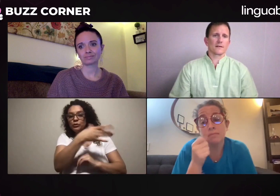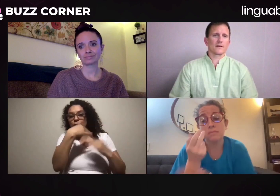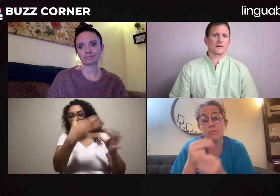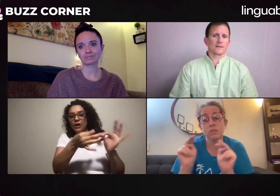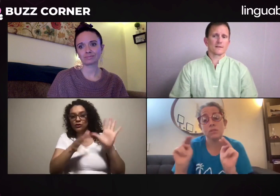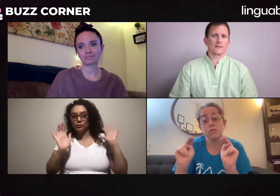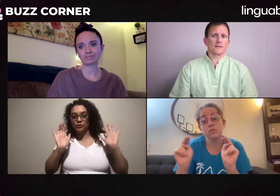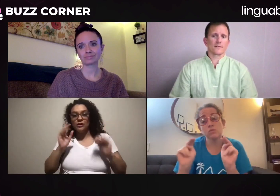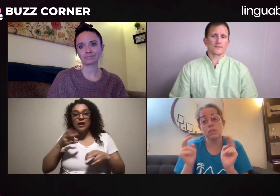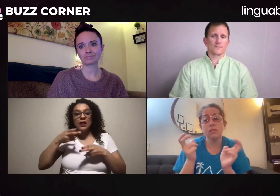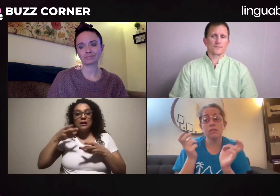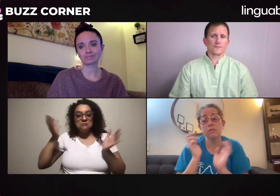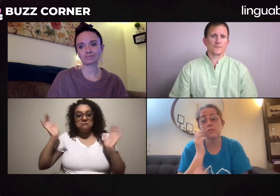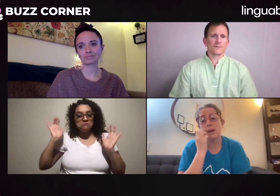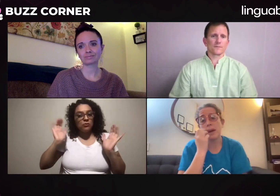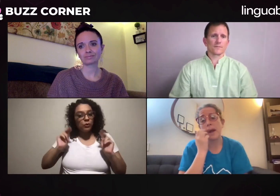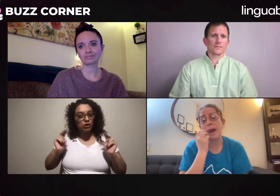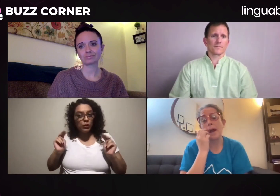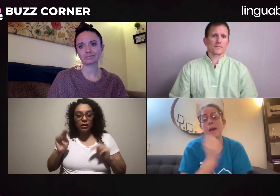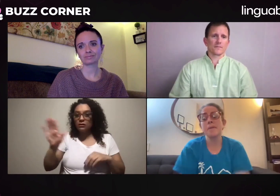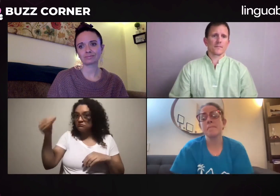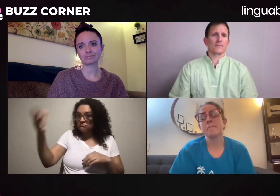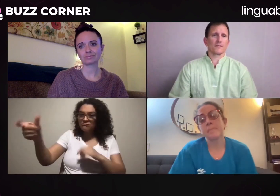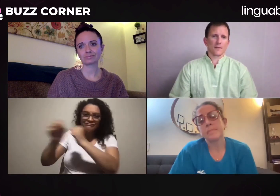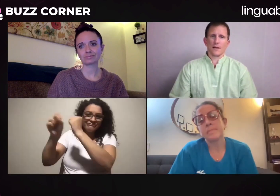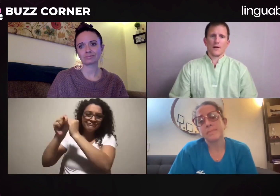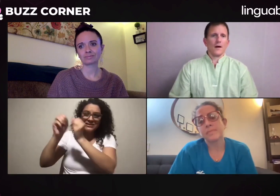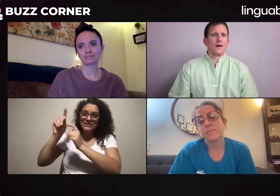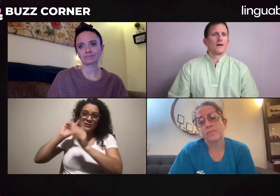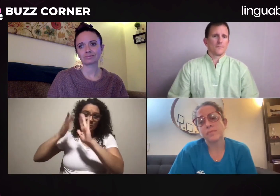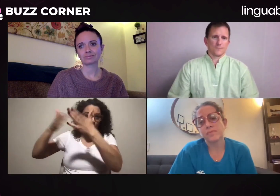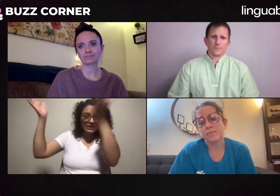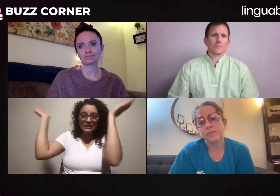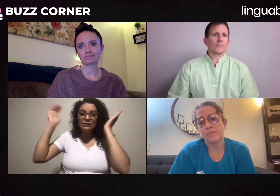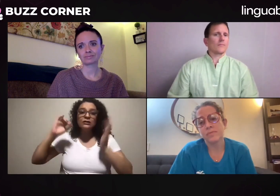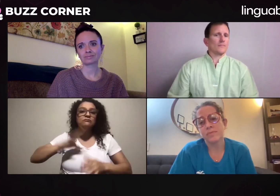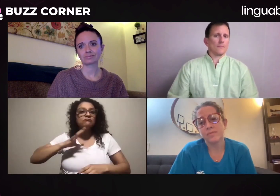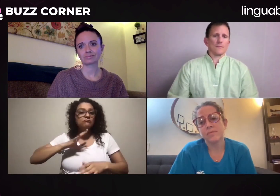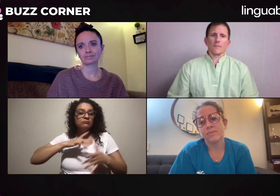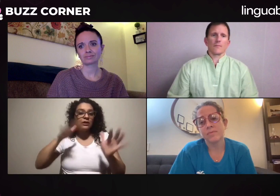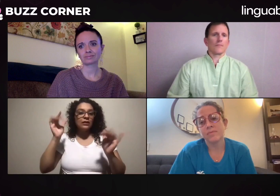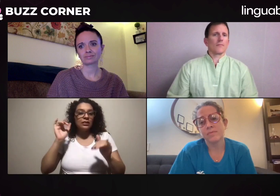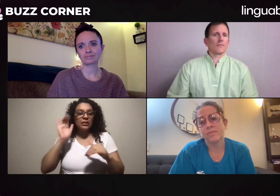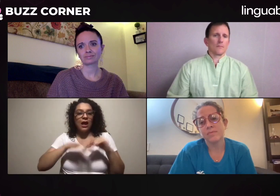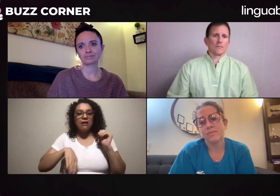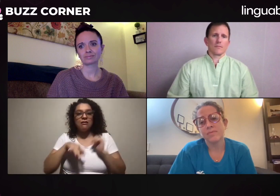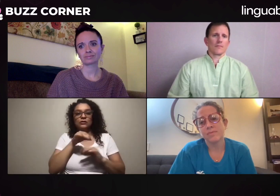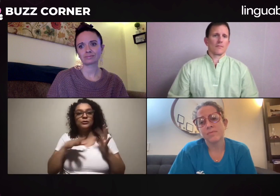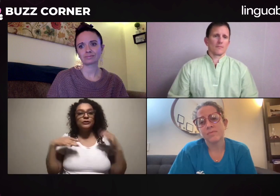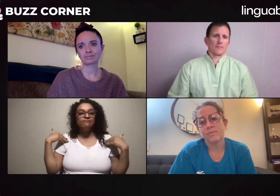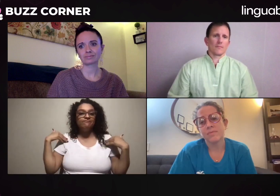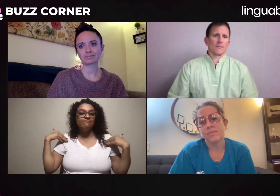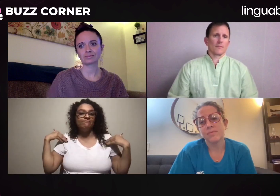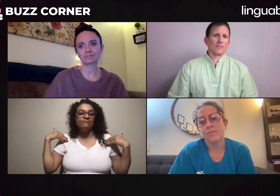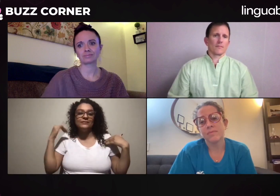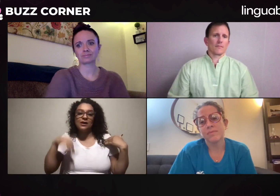knowing that they're providing an interpreter, they're a neutral entity, and then promoting that to the community and having the interpreter take a back seat.